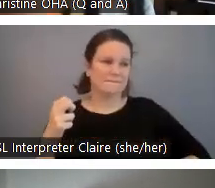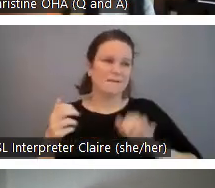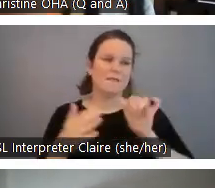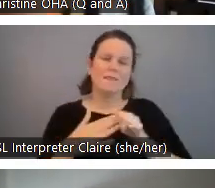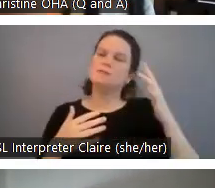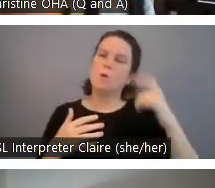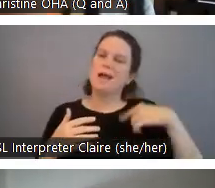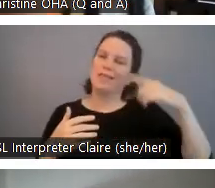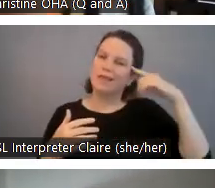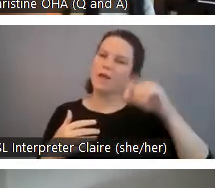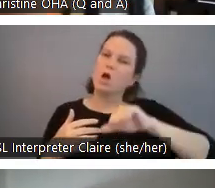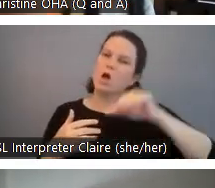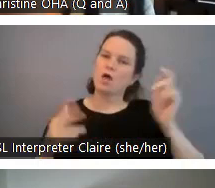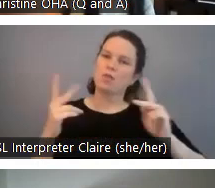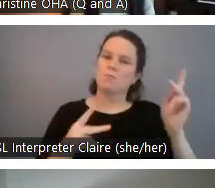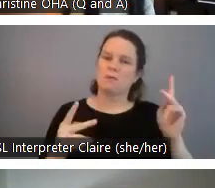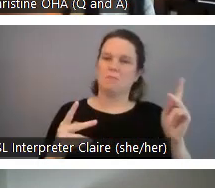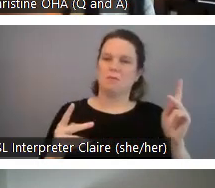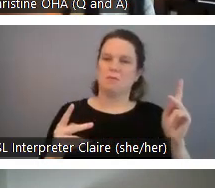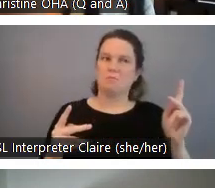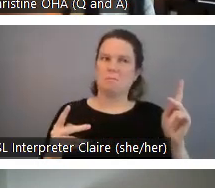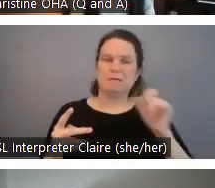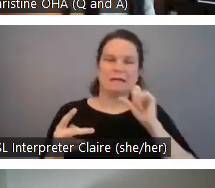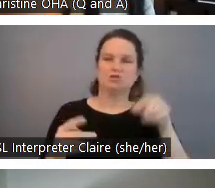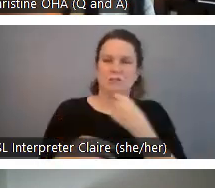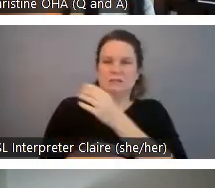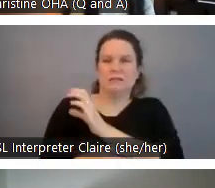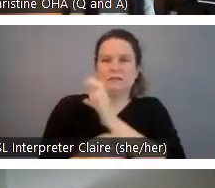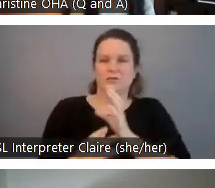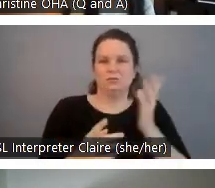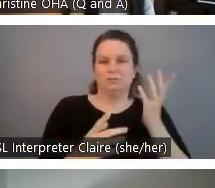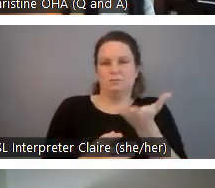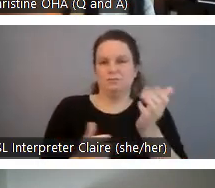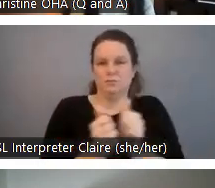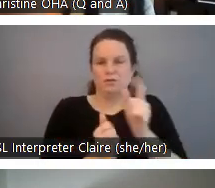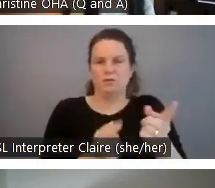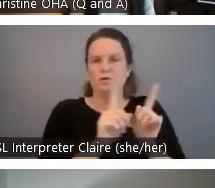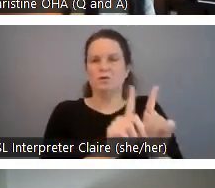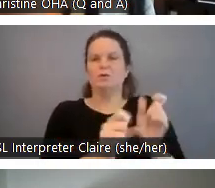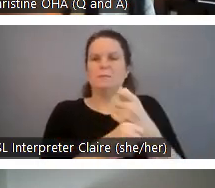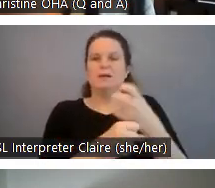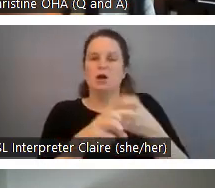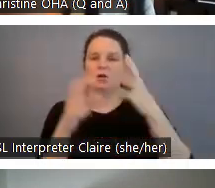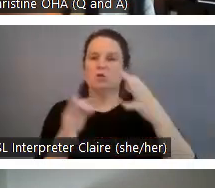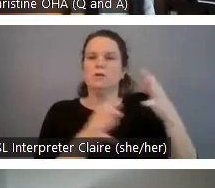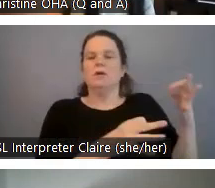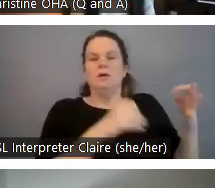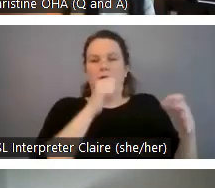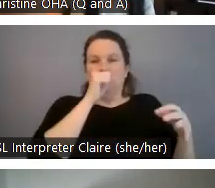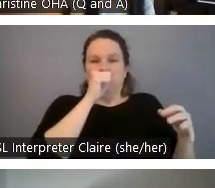having other people, even if it's not a clinician, being there with you to really help you make those tough choices- because